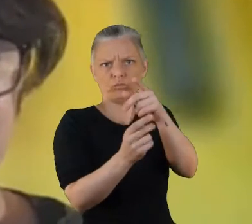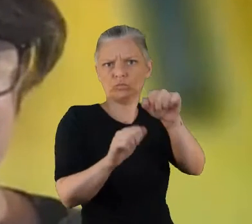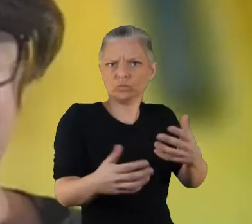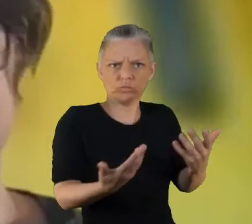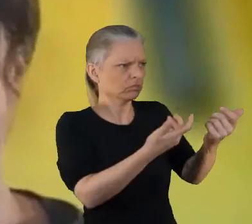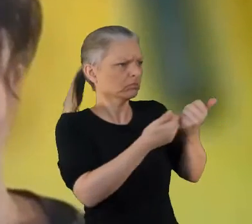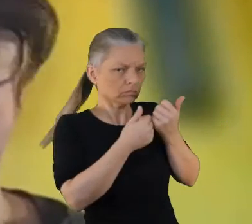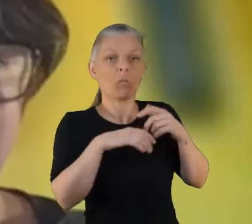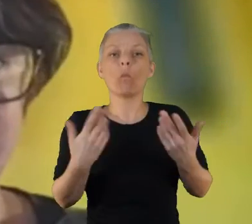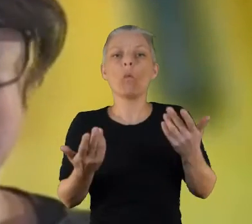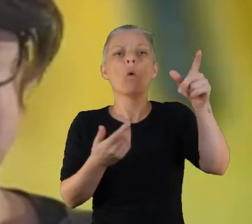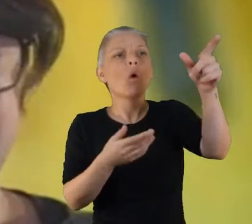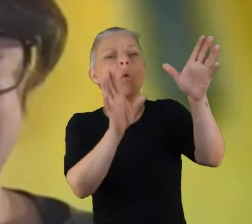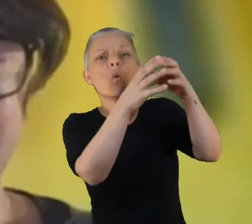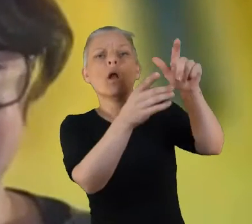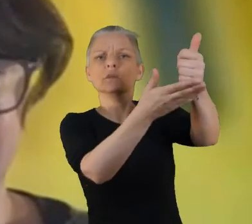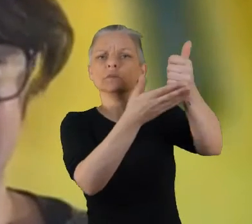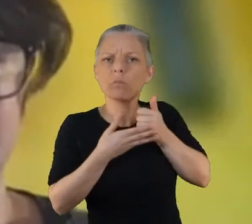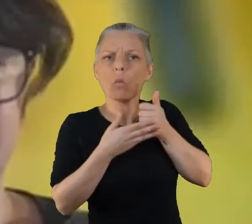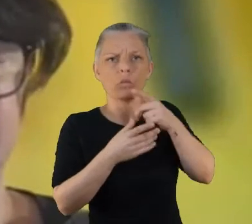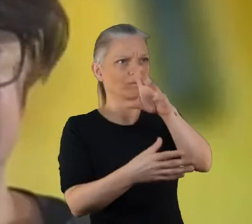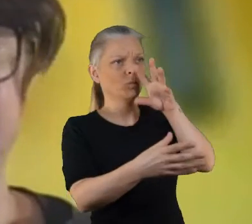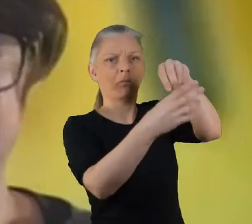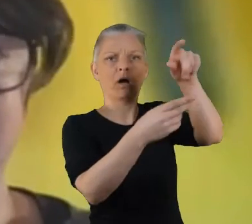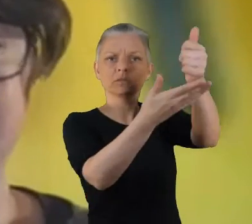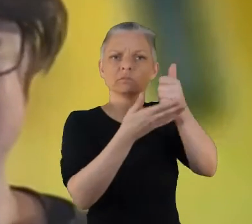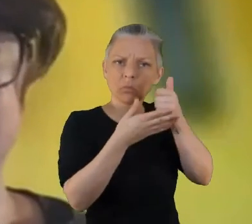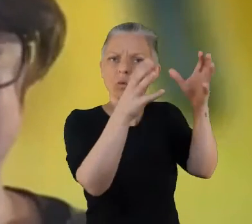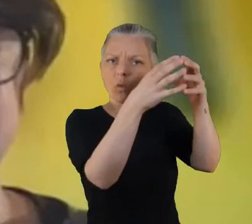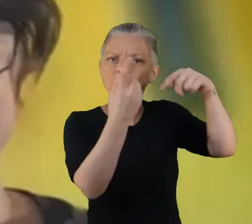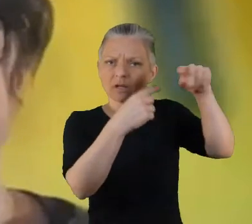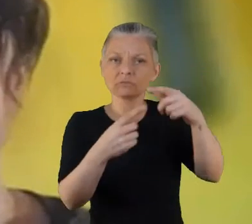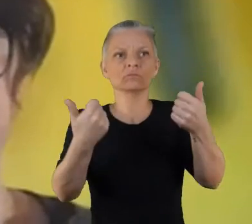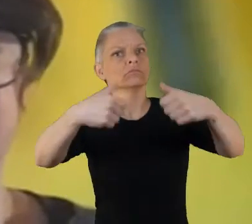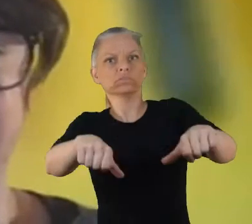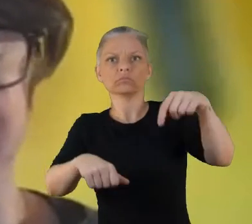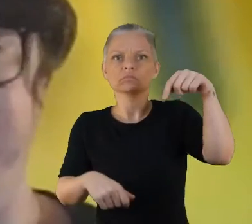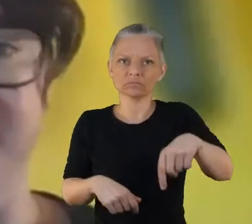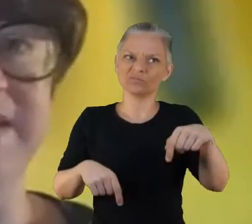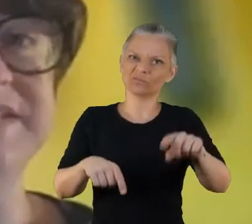the group and also from your co-facilitators if you have them, hopefully you do. Or getting